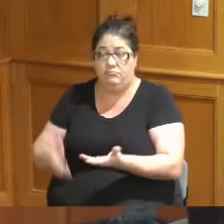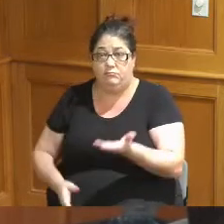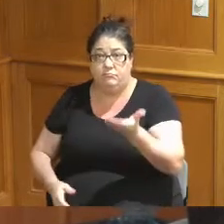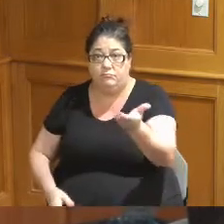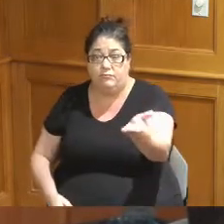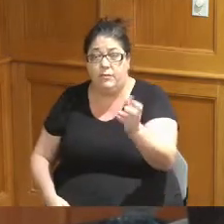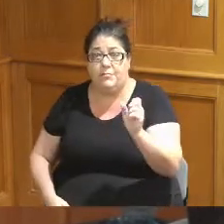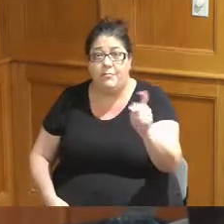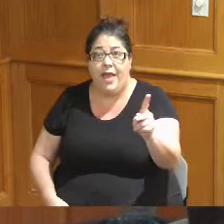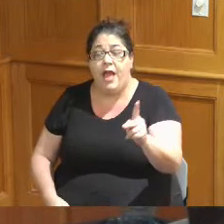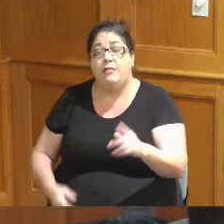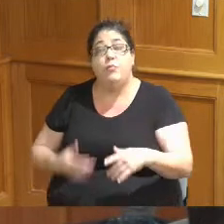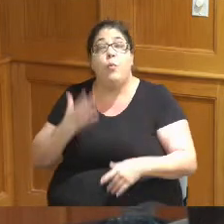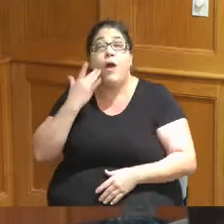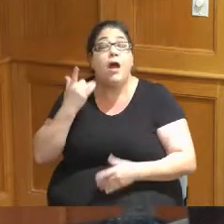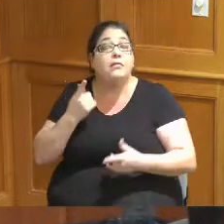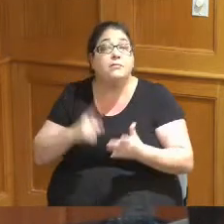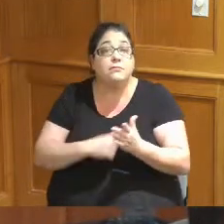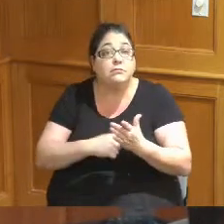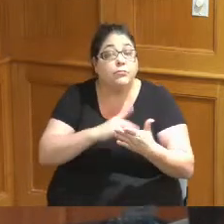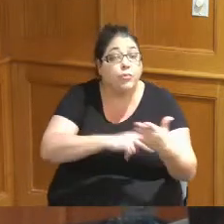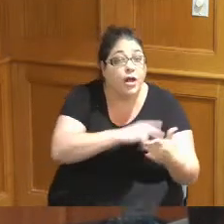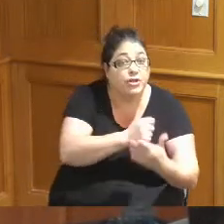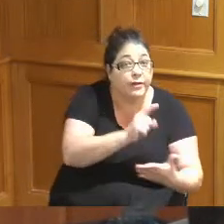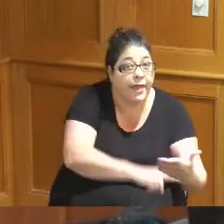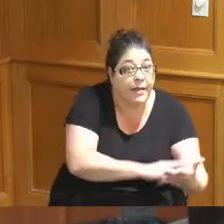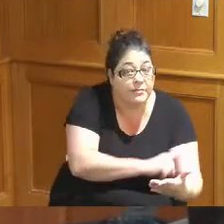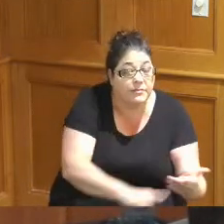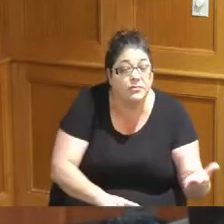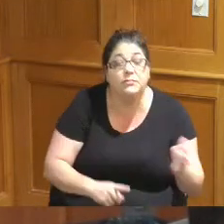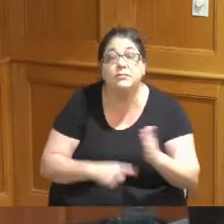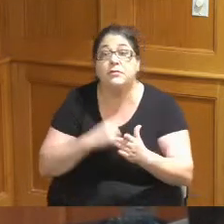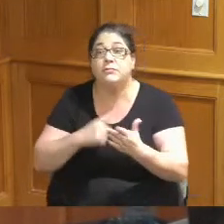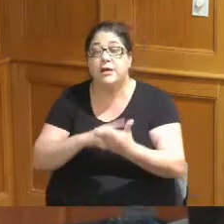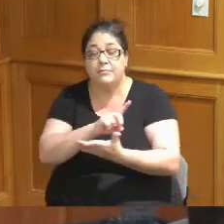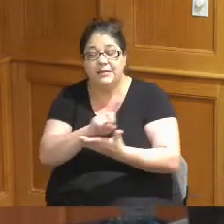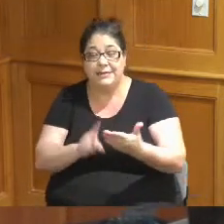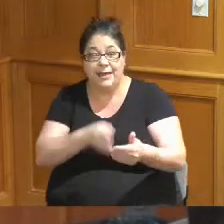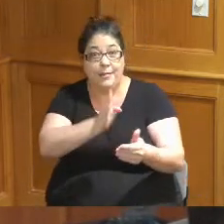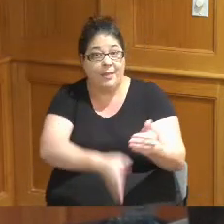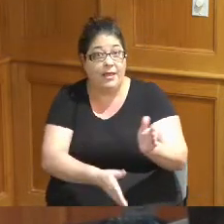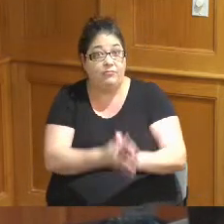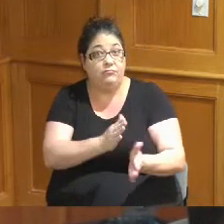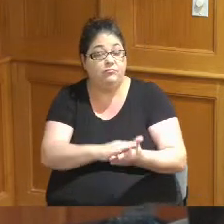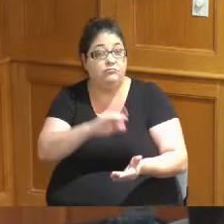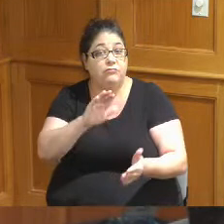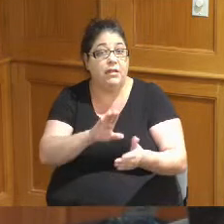the cancellation of a project completing the planning and design phase or most